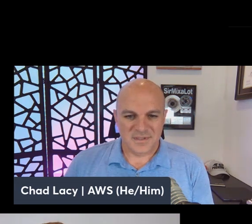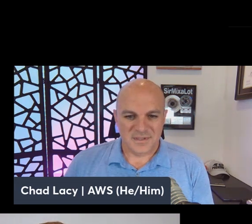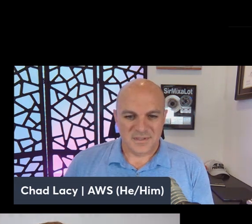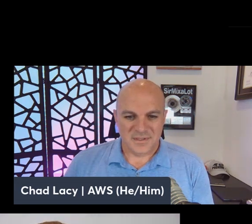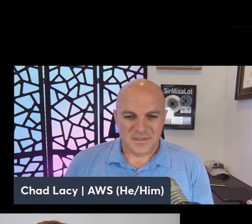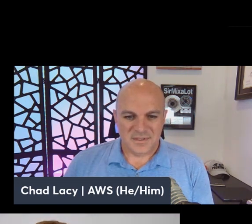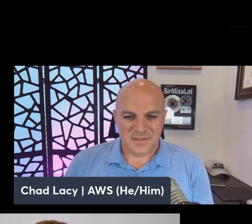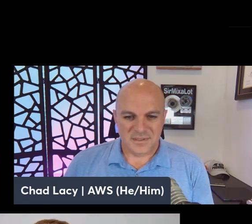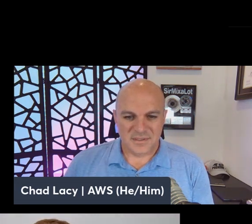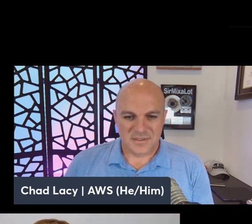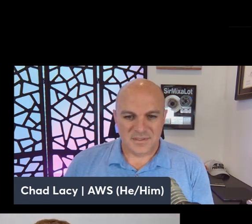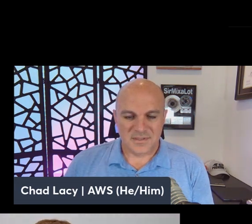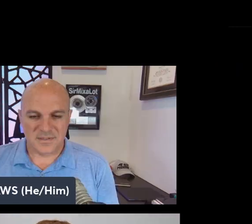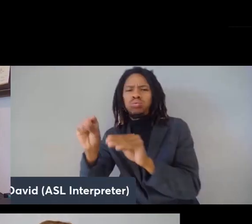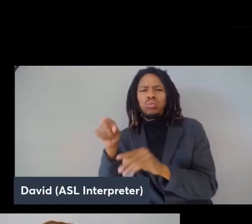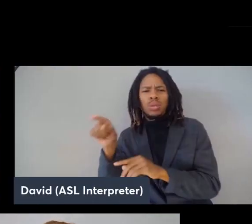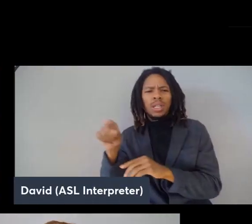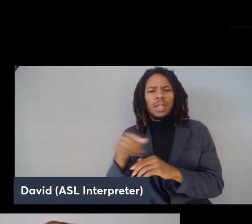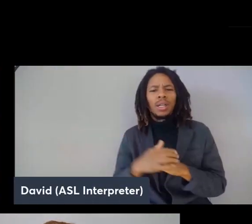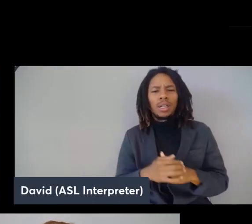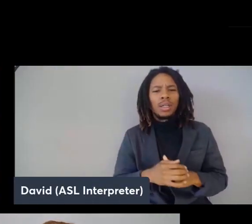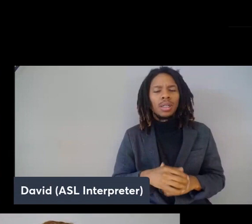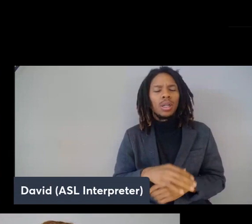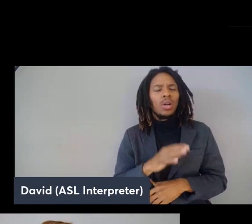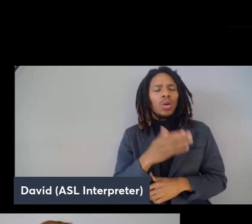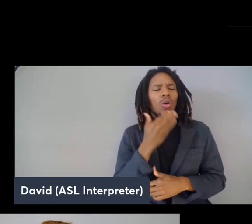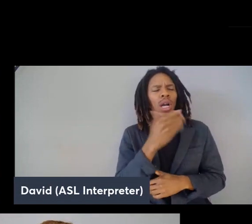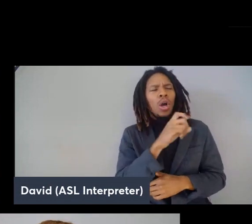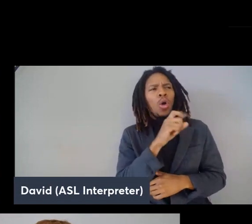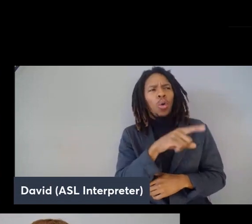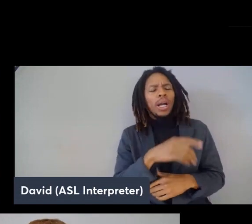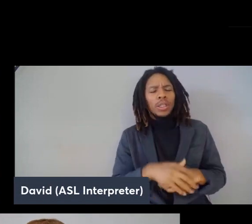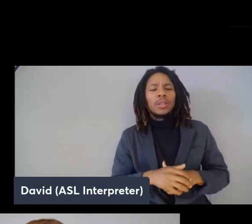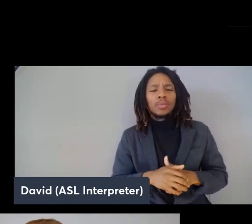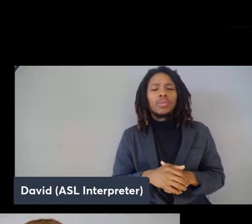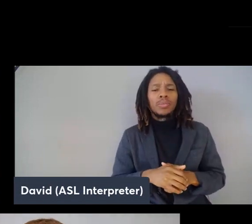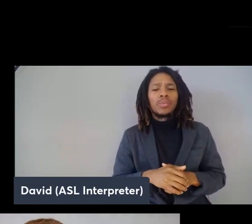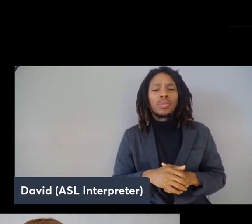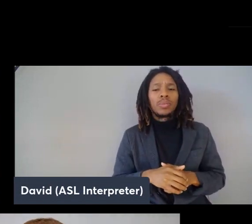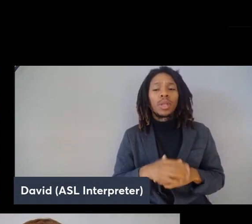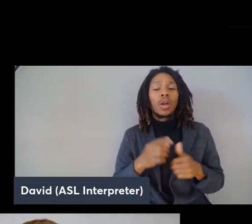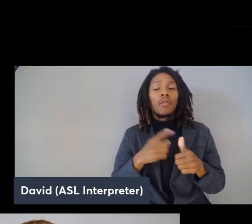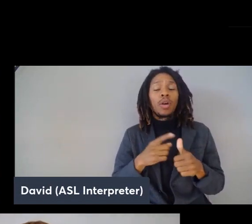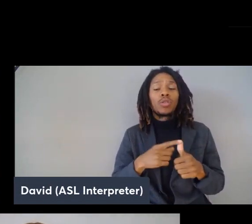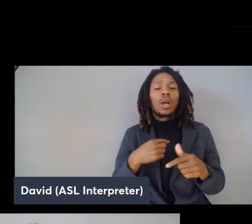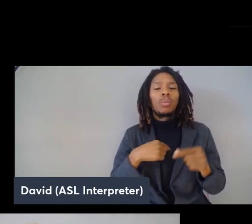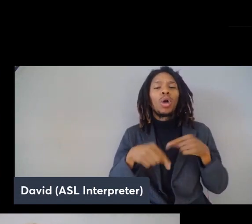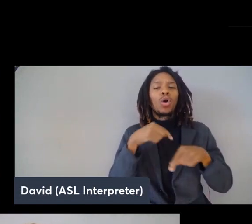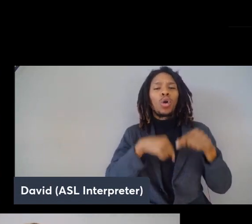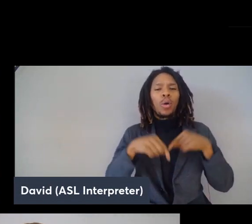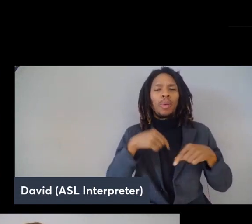Yeah, again, very good question. So first of all, I'm going back to kinda what we focus on,